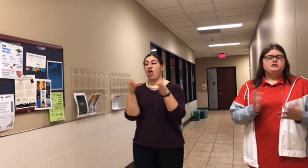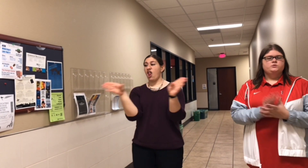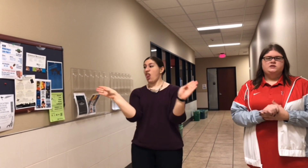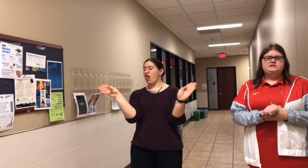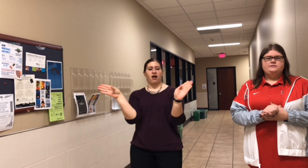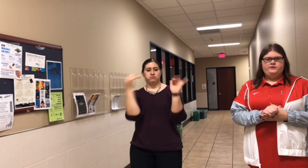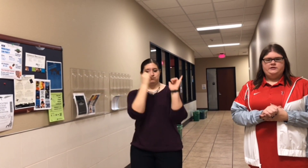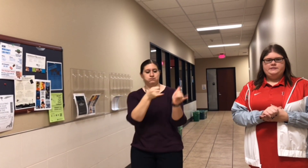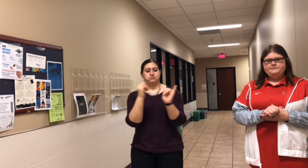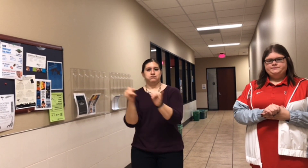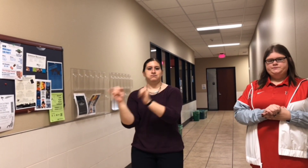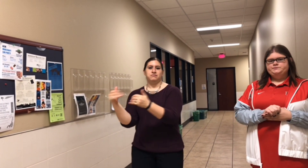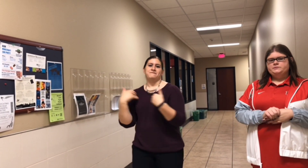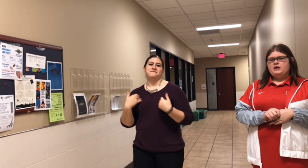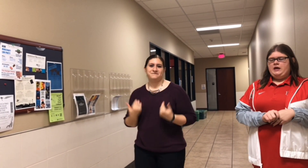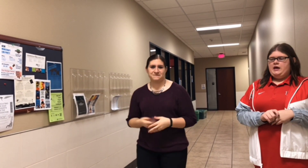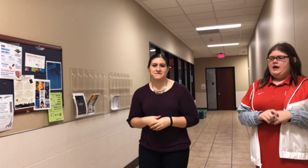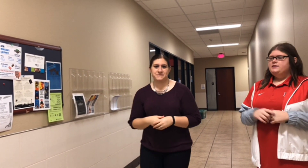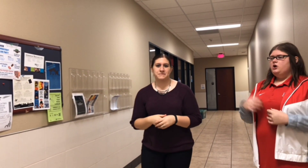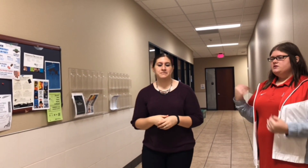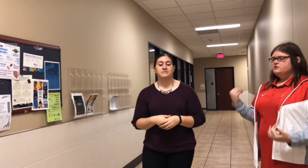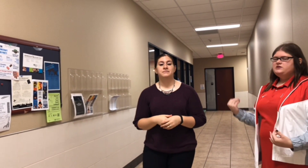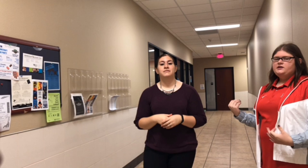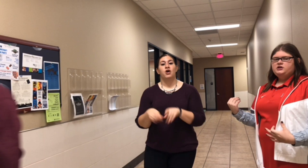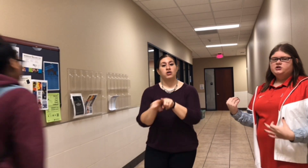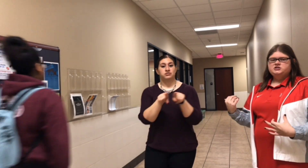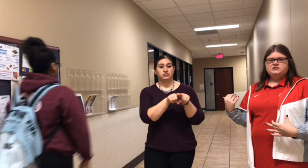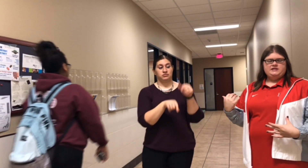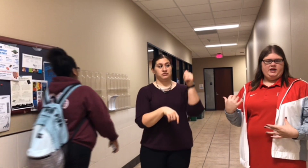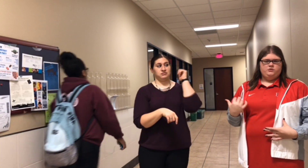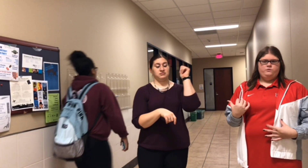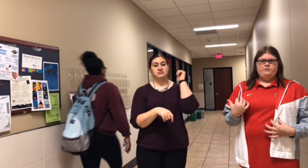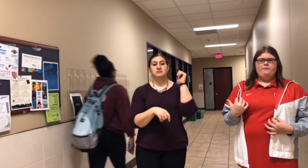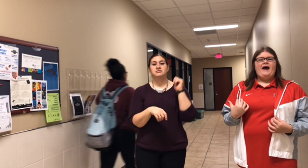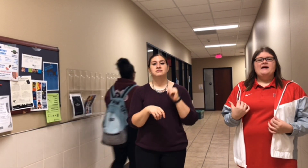any disability. Also, down here, in just a second, we will pass